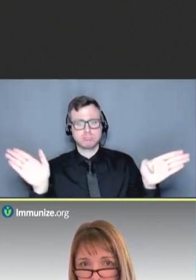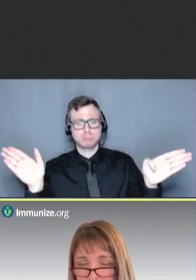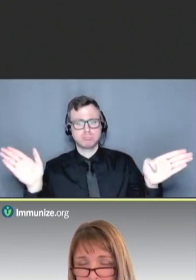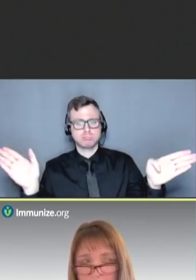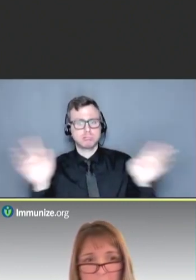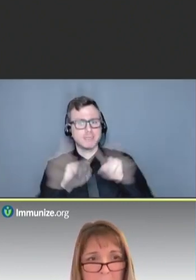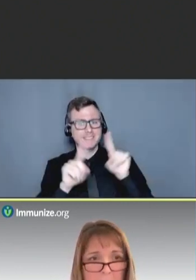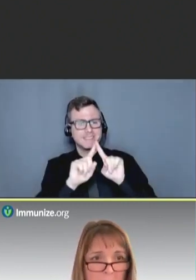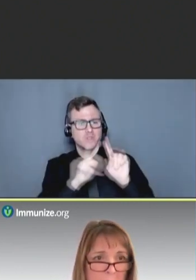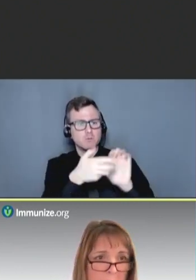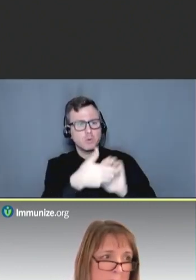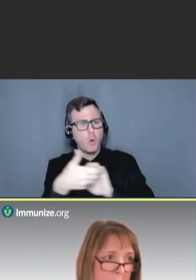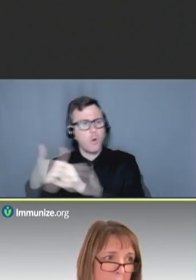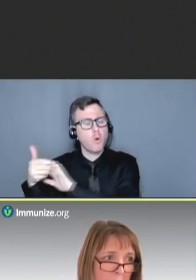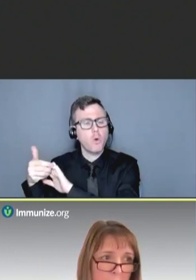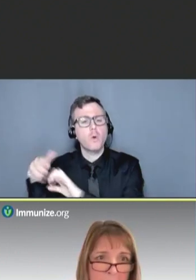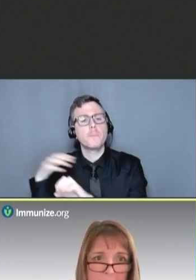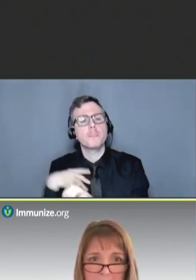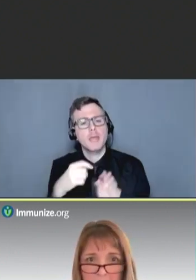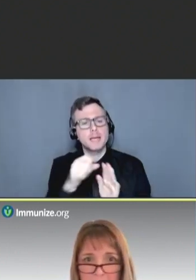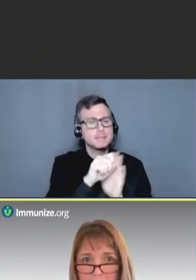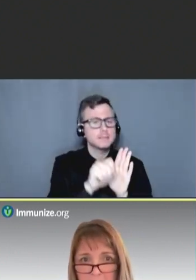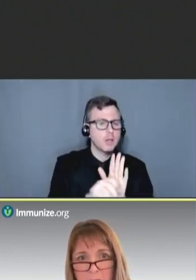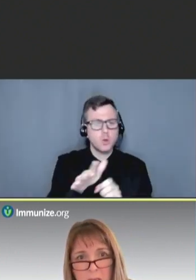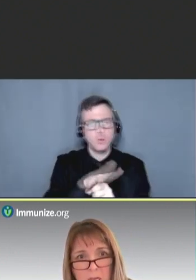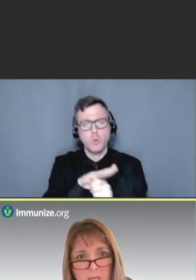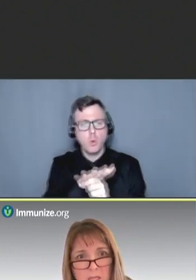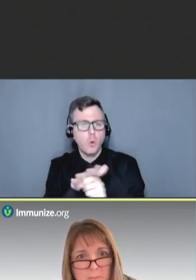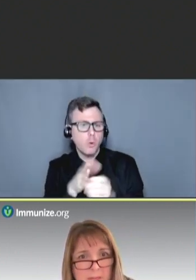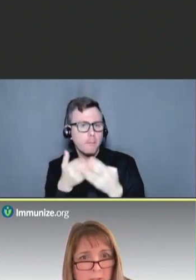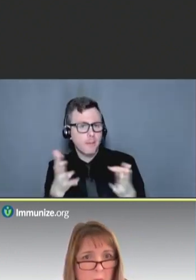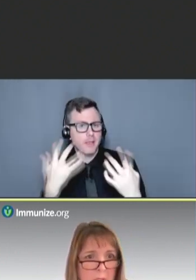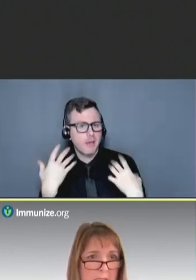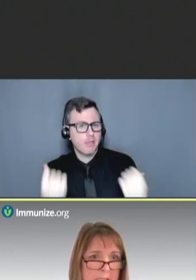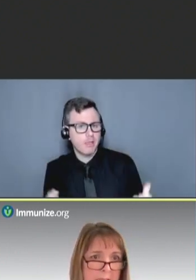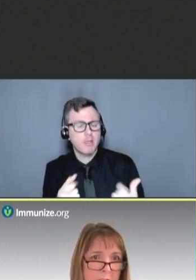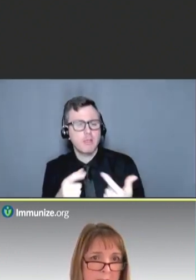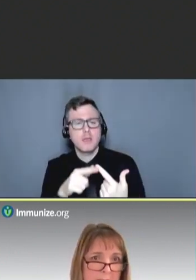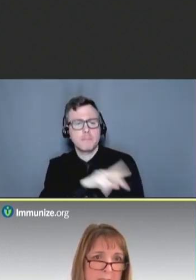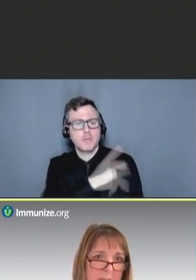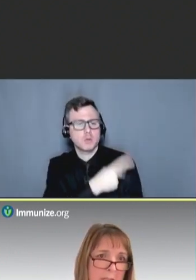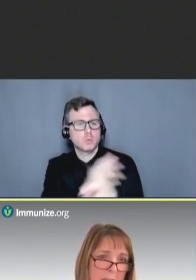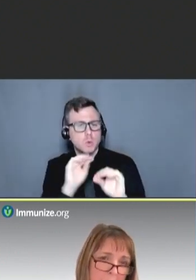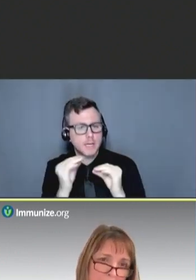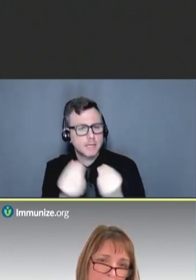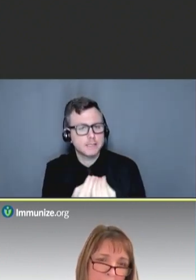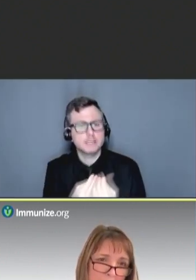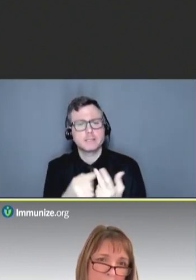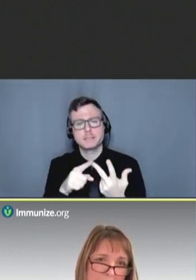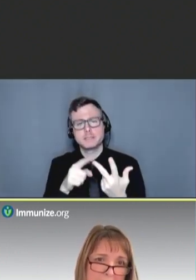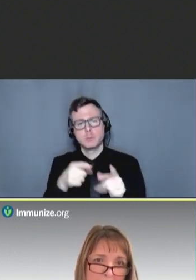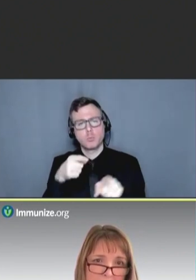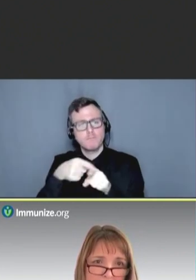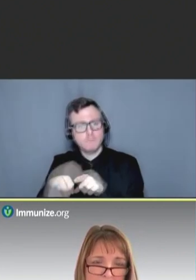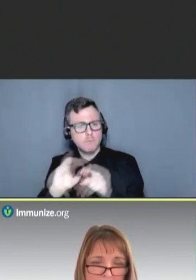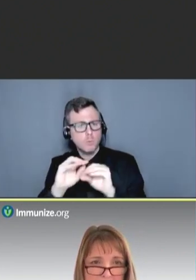That includes state and local public health, patient organizations, professional organizations,